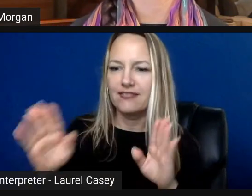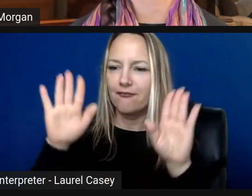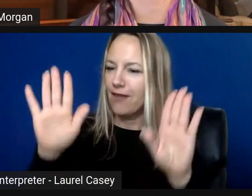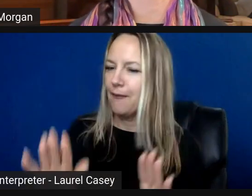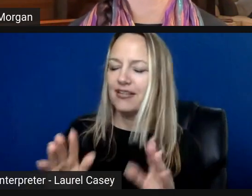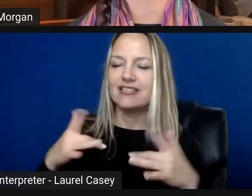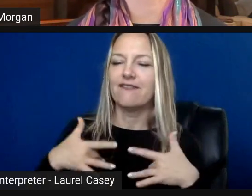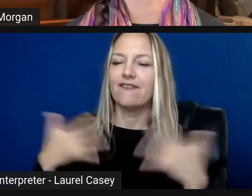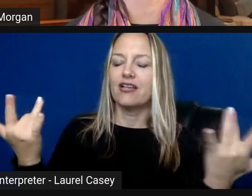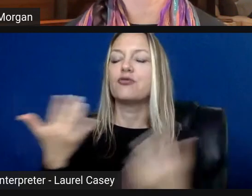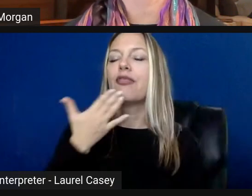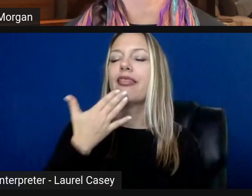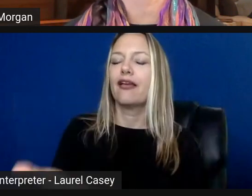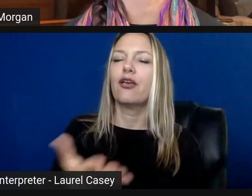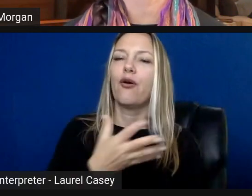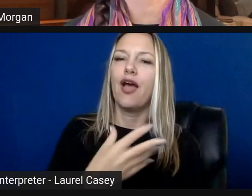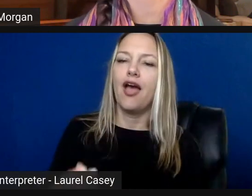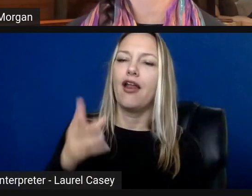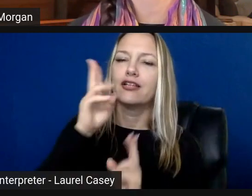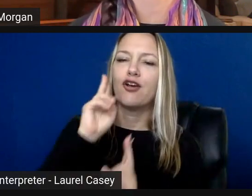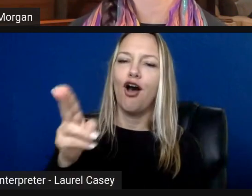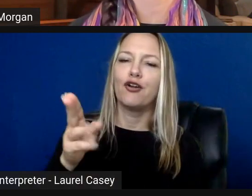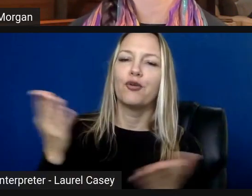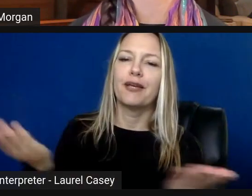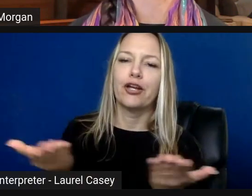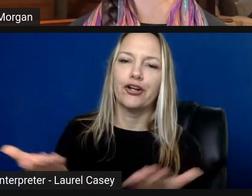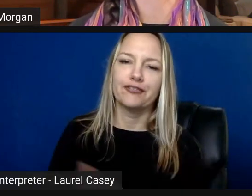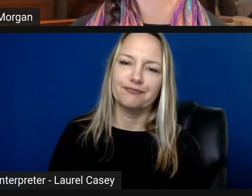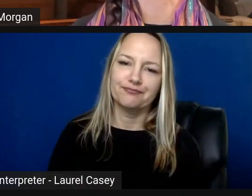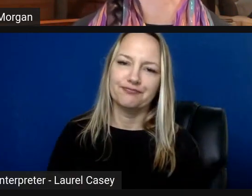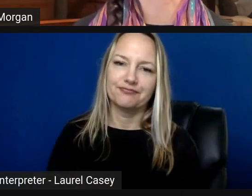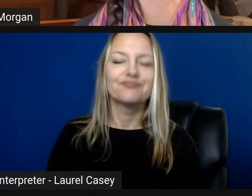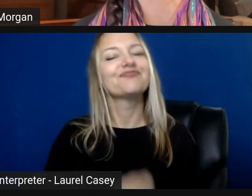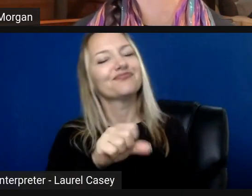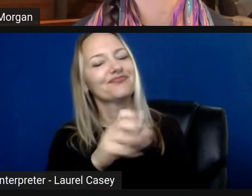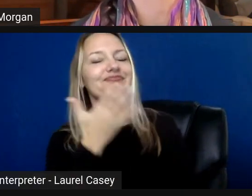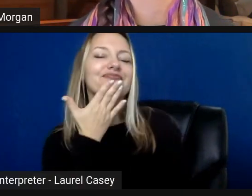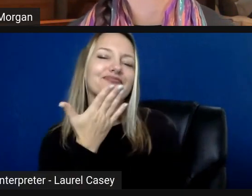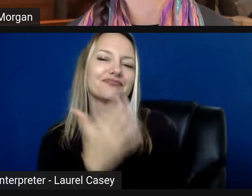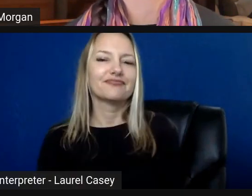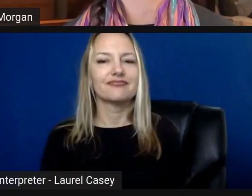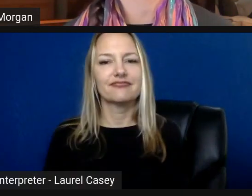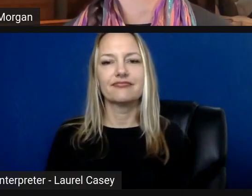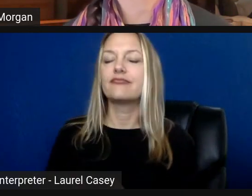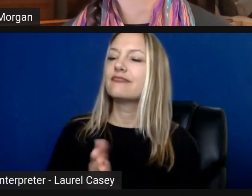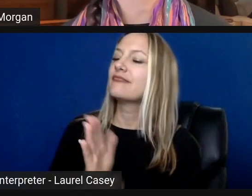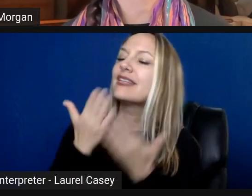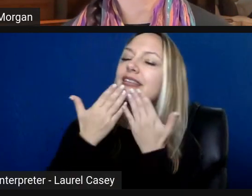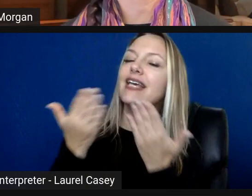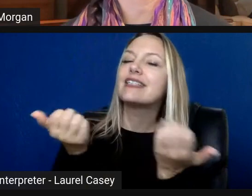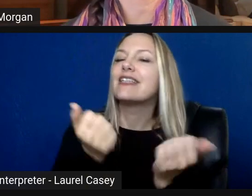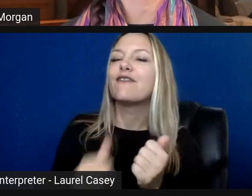Thank you, and it's an honor to be here. Yes, thank you. All right, thanks, everybody. Rian: Bye.